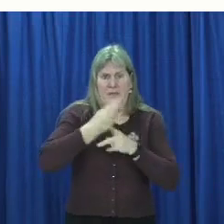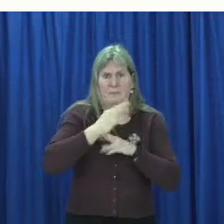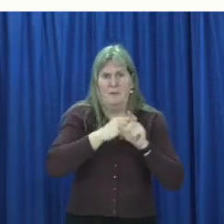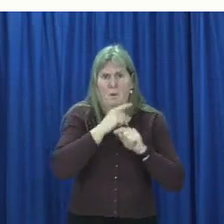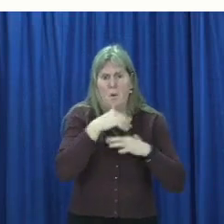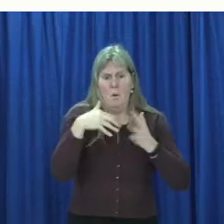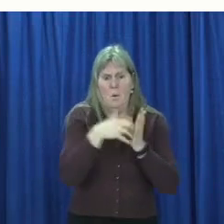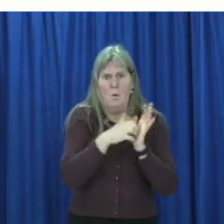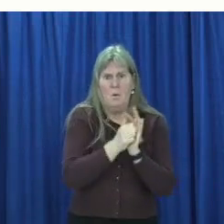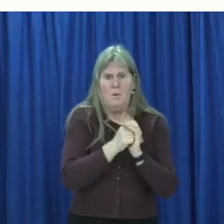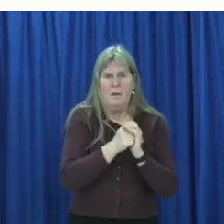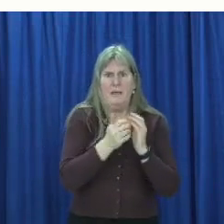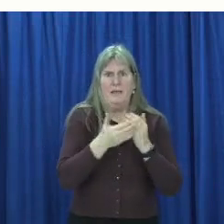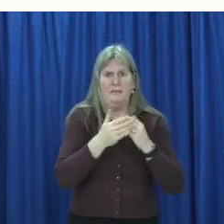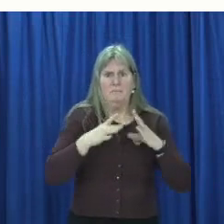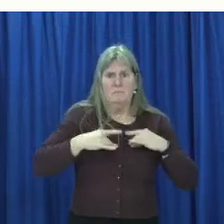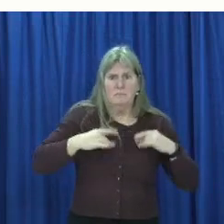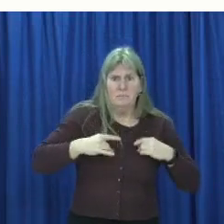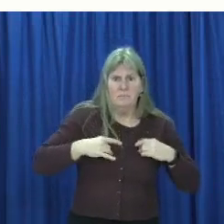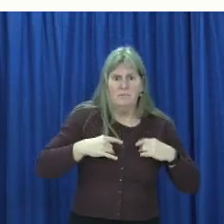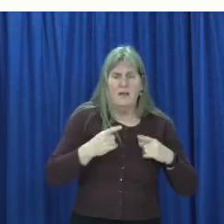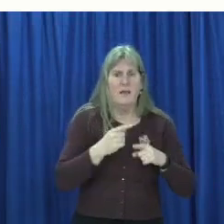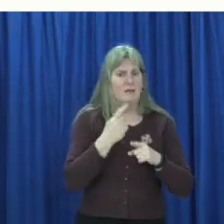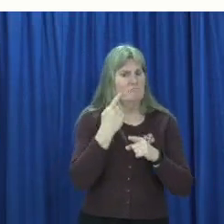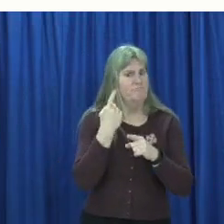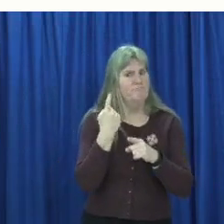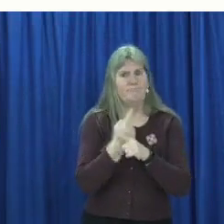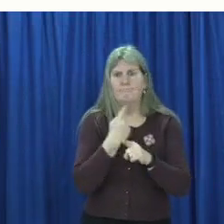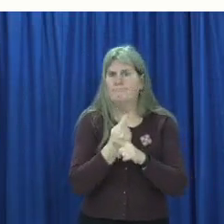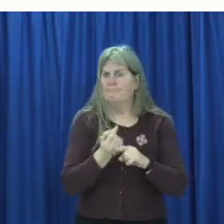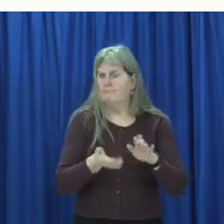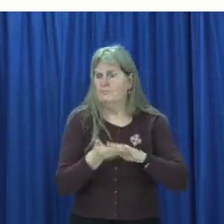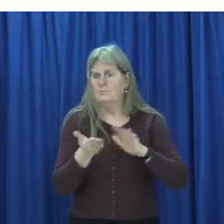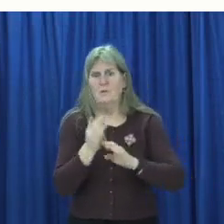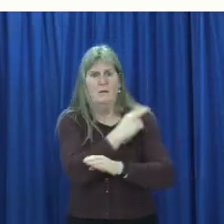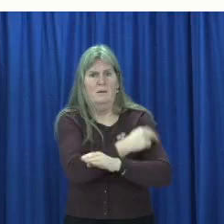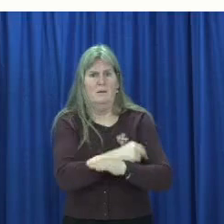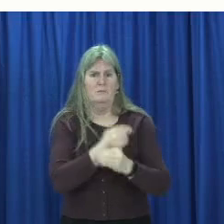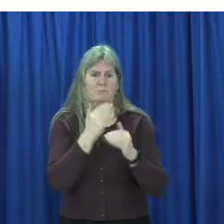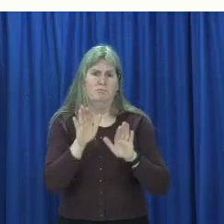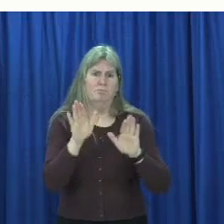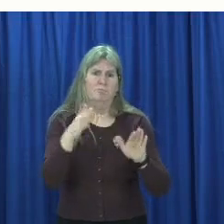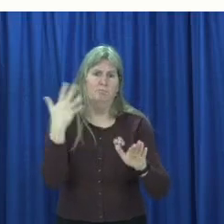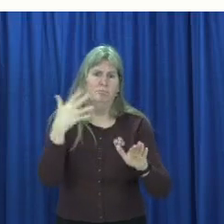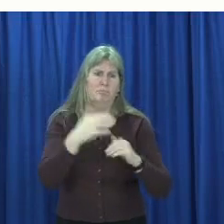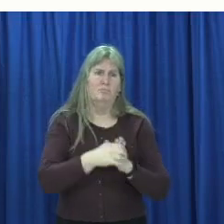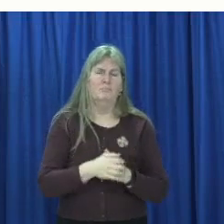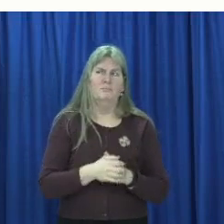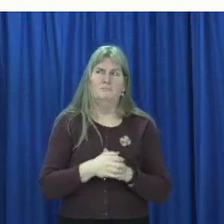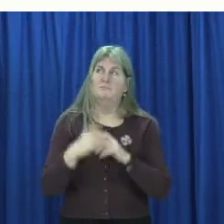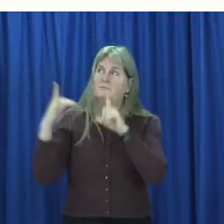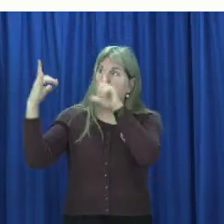contributed to keeping our hospitals functioning. So now we'll move away from the slides.